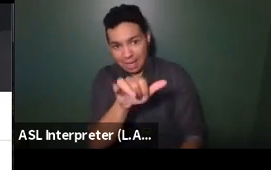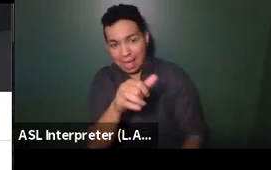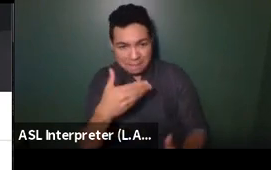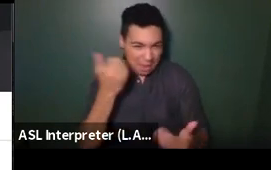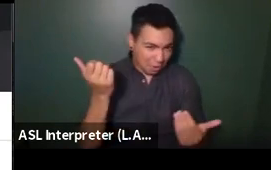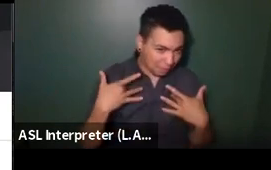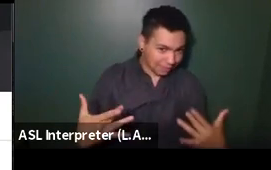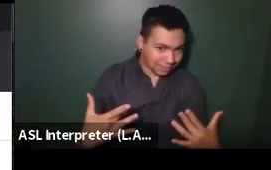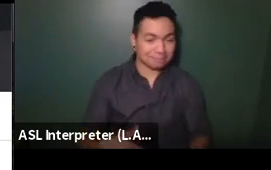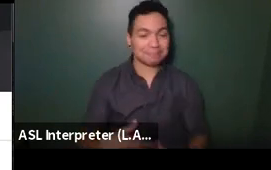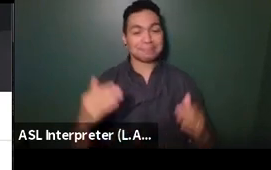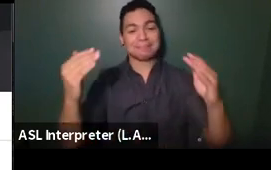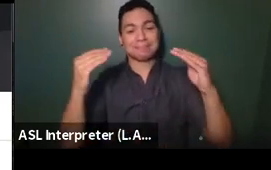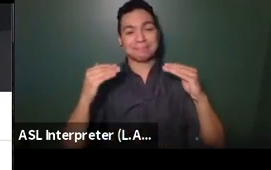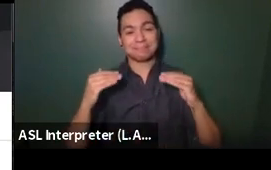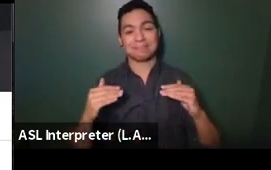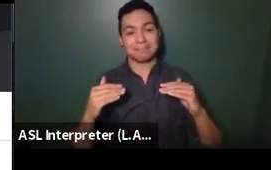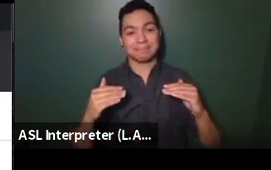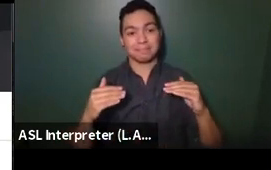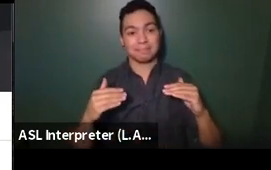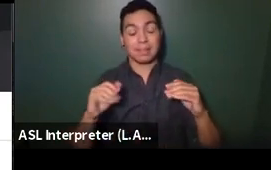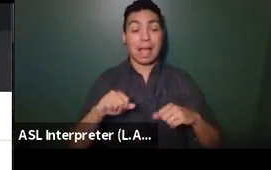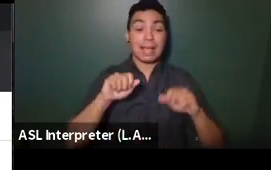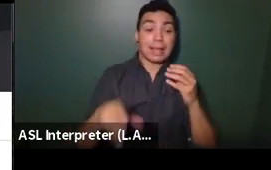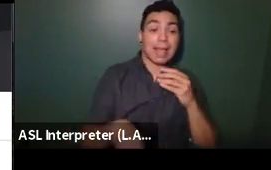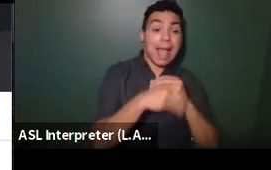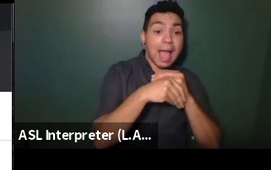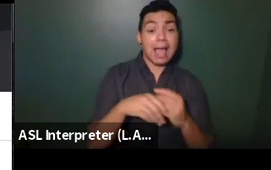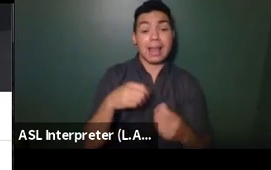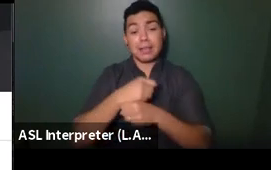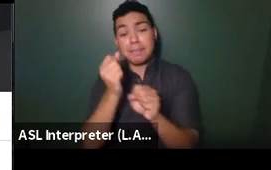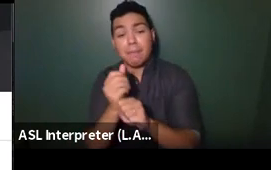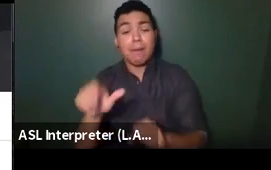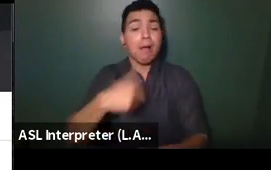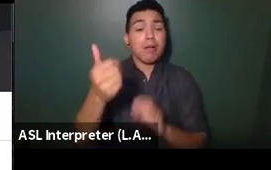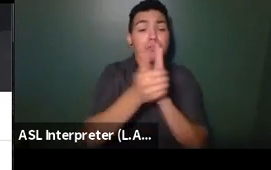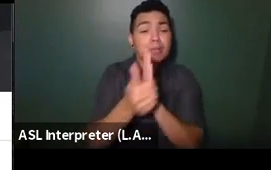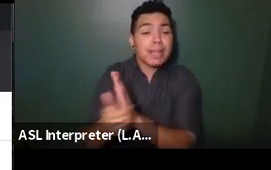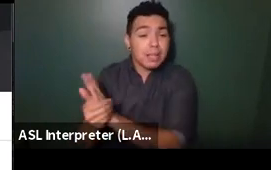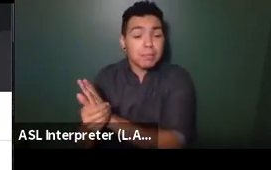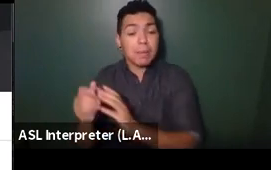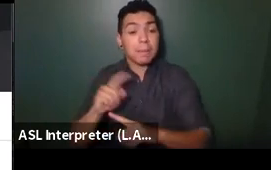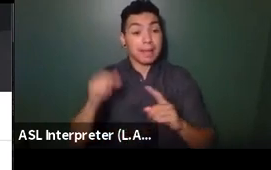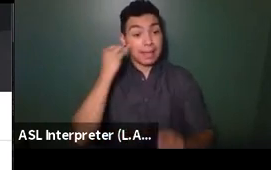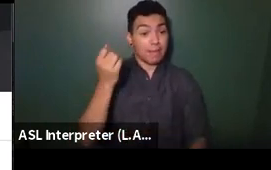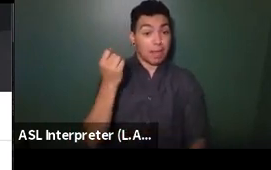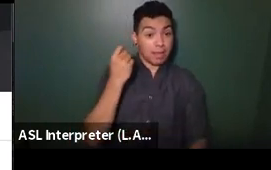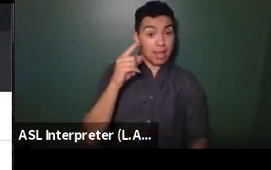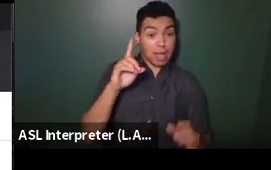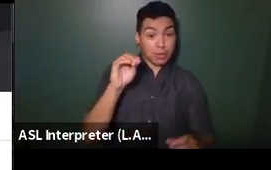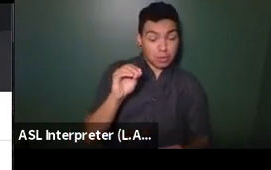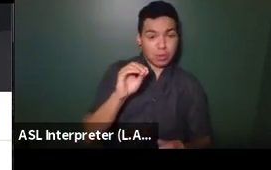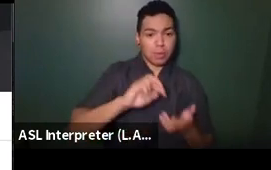Katherine Livick - ESD 112: And then I can add or create other attachments. But if I do, I'm going to lose this option down here.